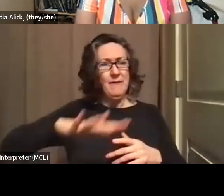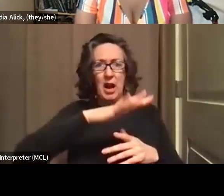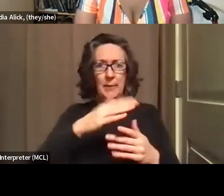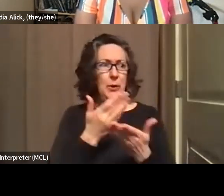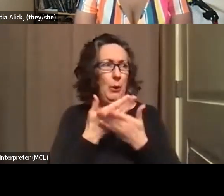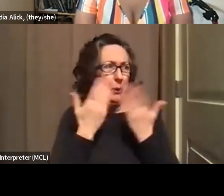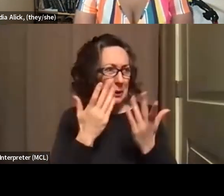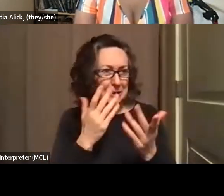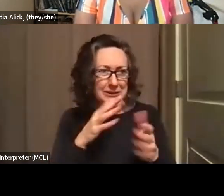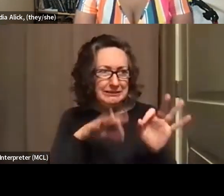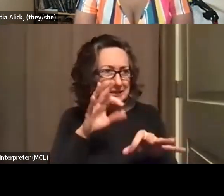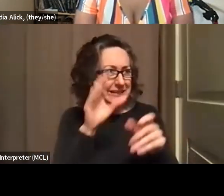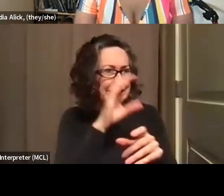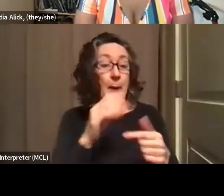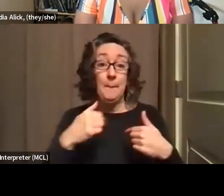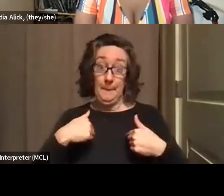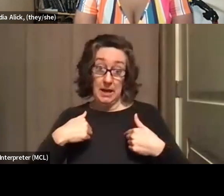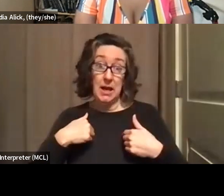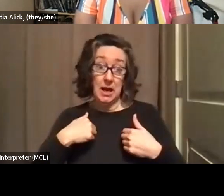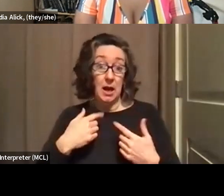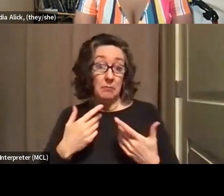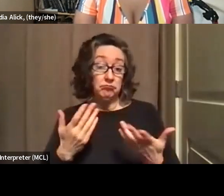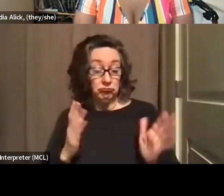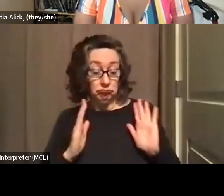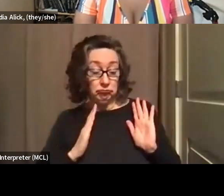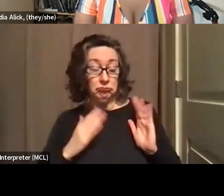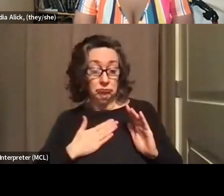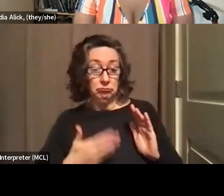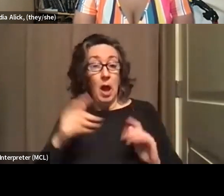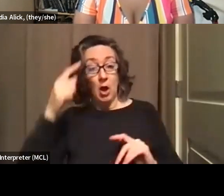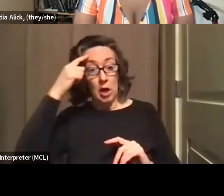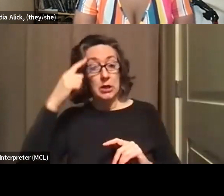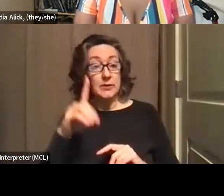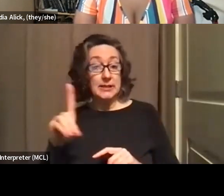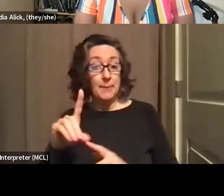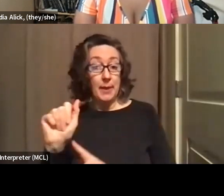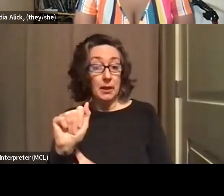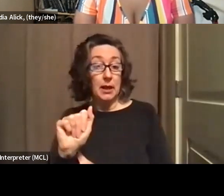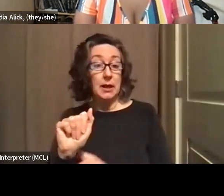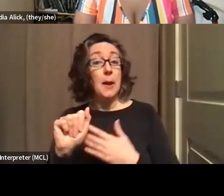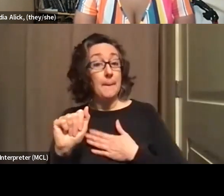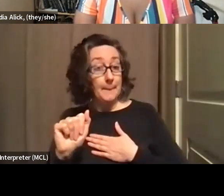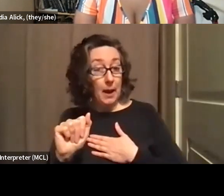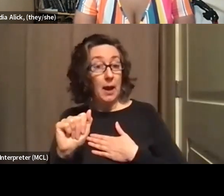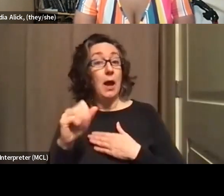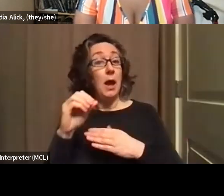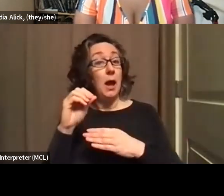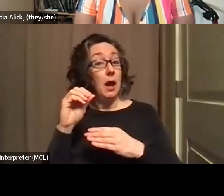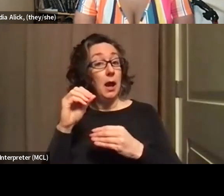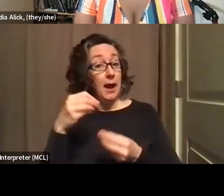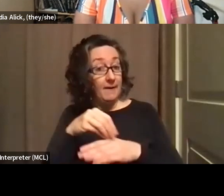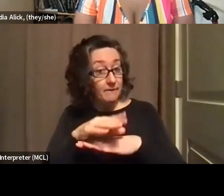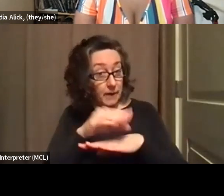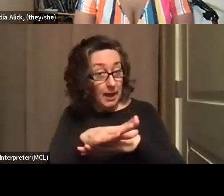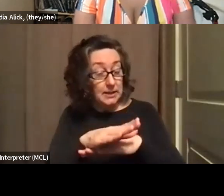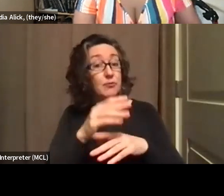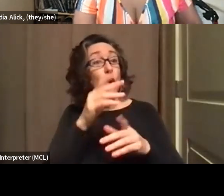As somebody with a cognitive disability, one of the things for in-person that would be